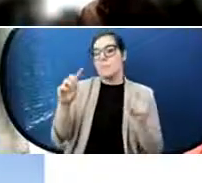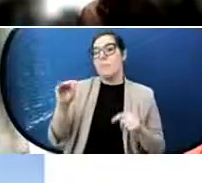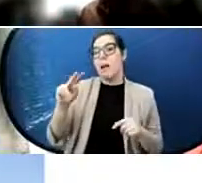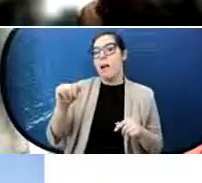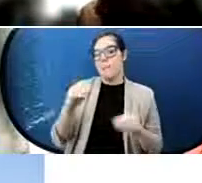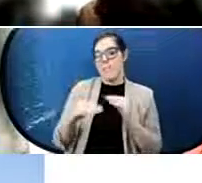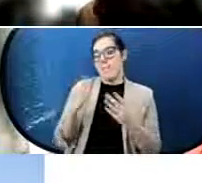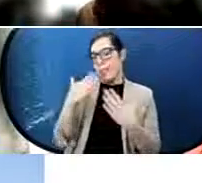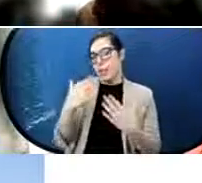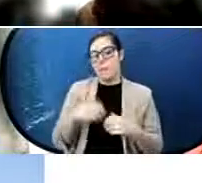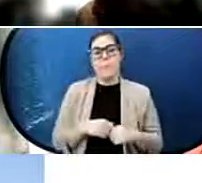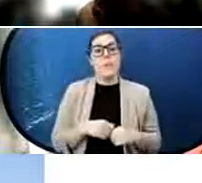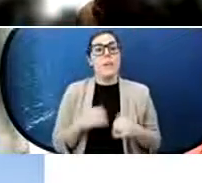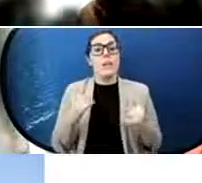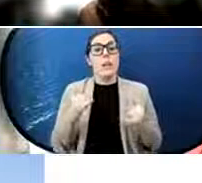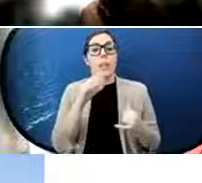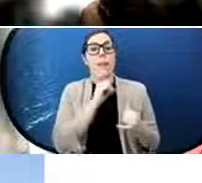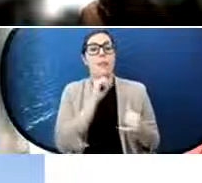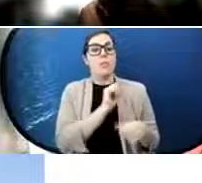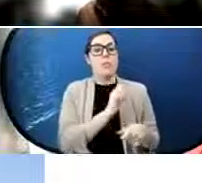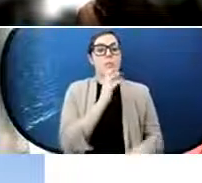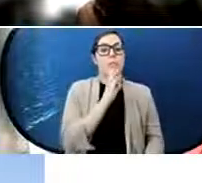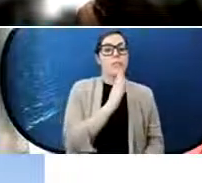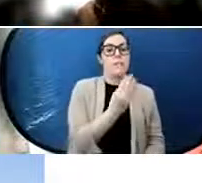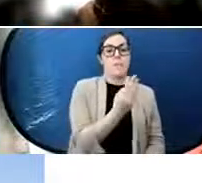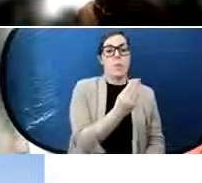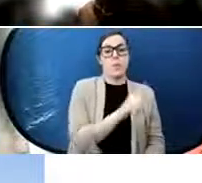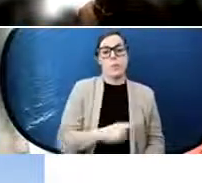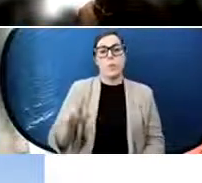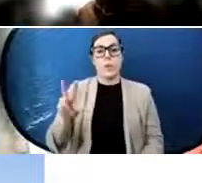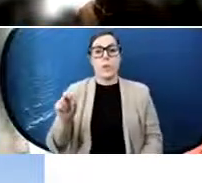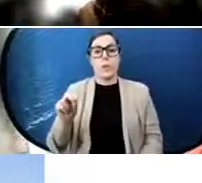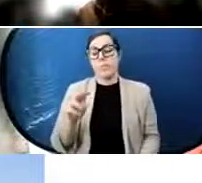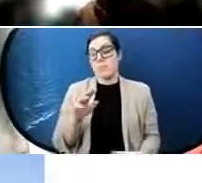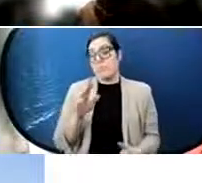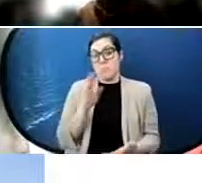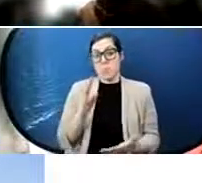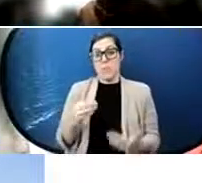age range right now, ages 14 to 30, so we think you're never too young to start thinking about